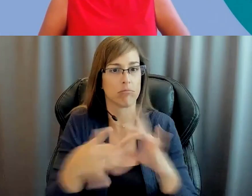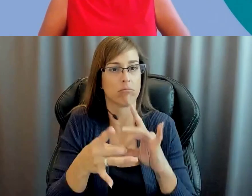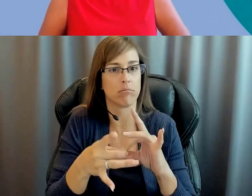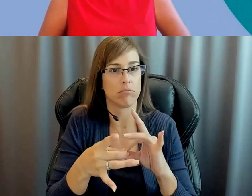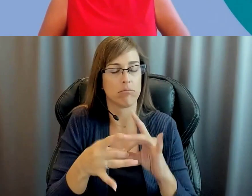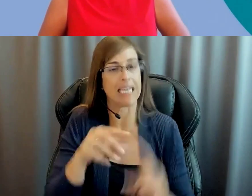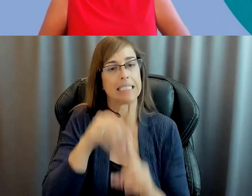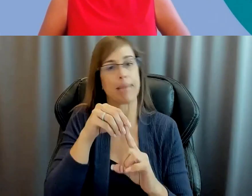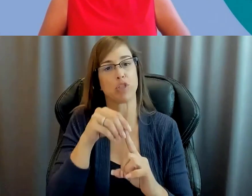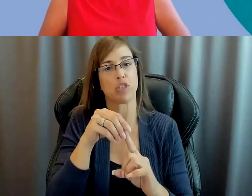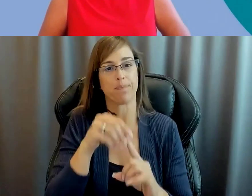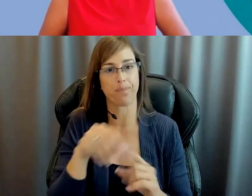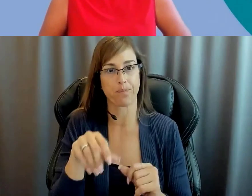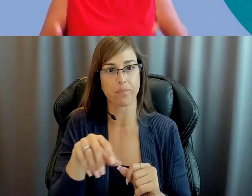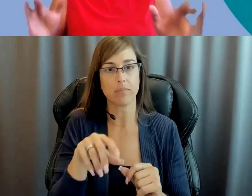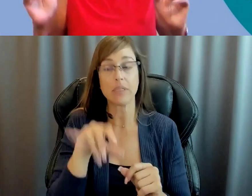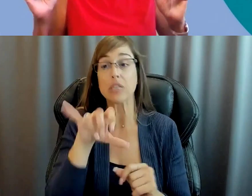So yes, the time limit is 6 years